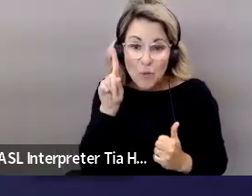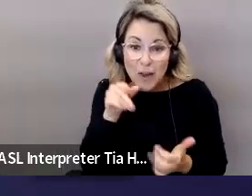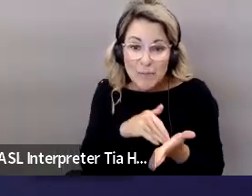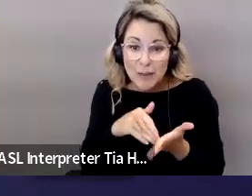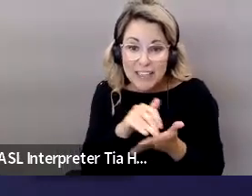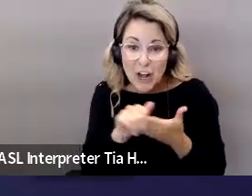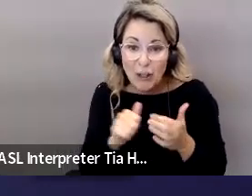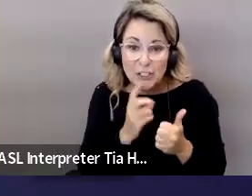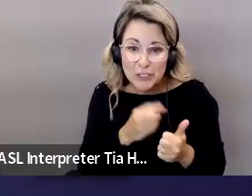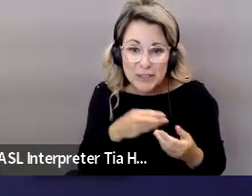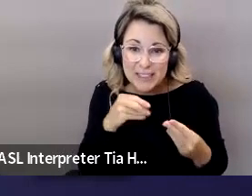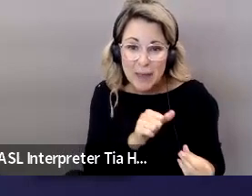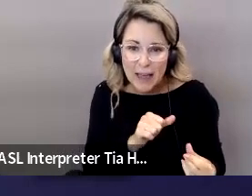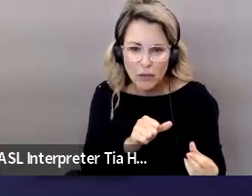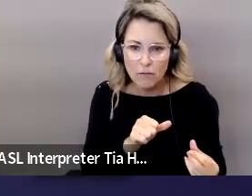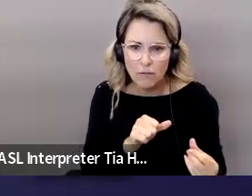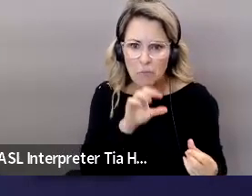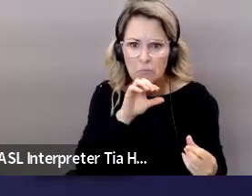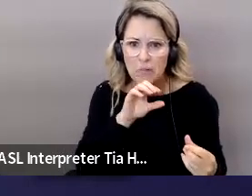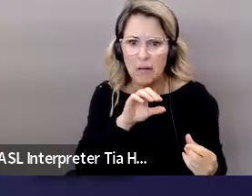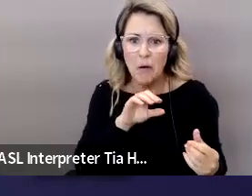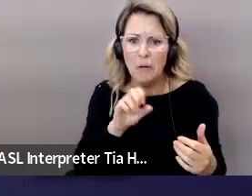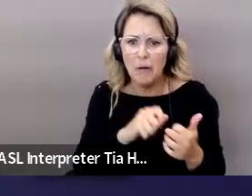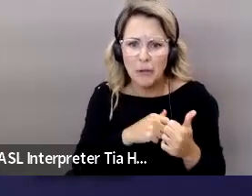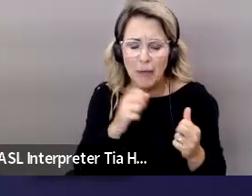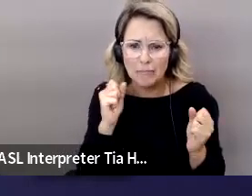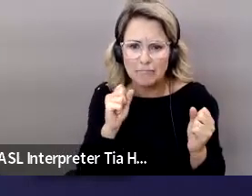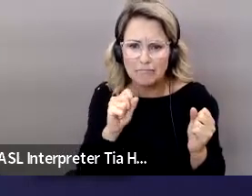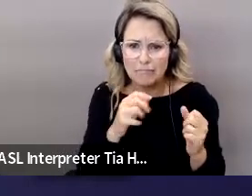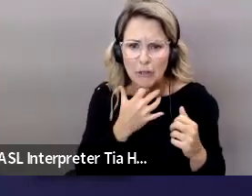have a million dollars to spend, right? You have, right, when you break it down year by